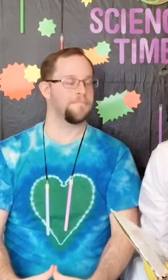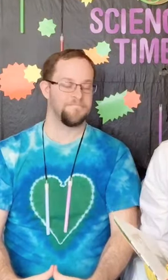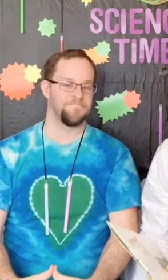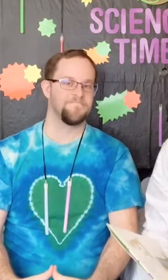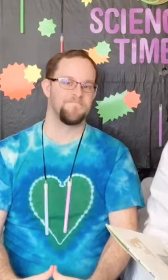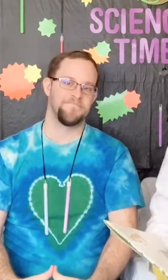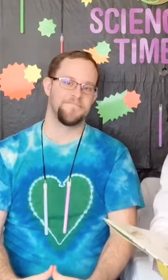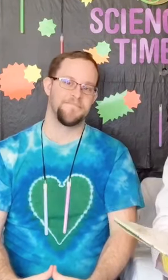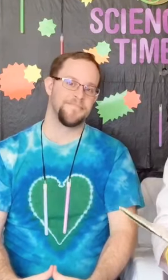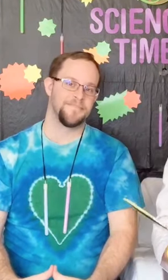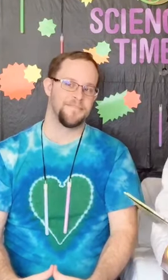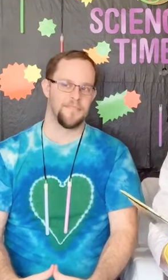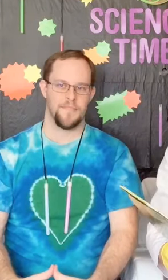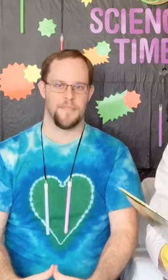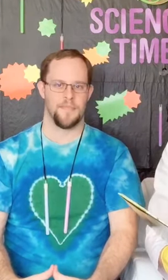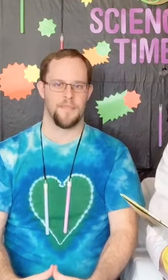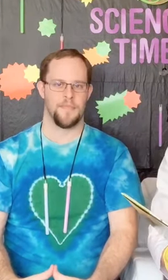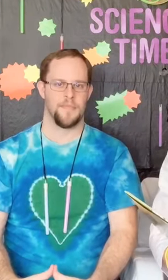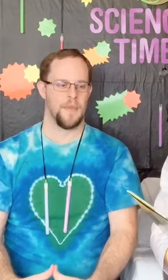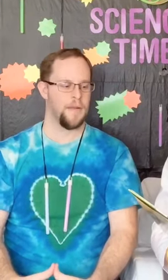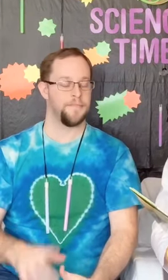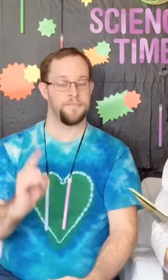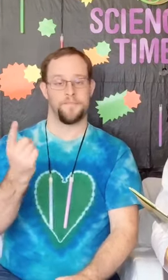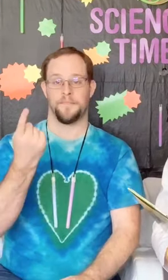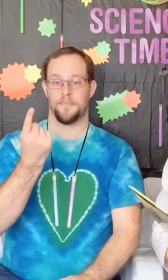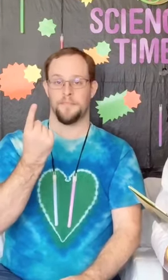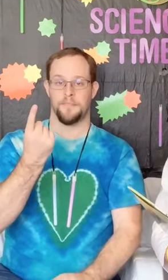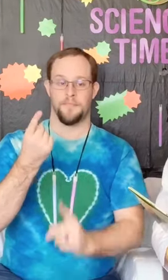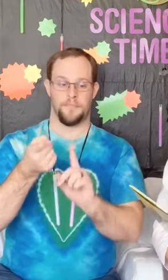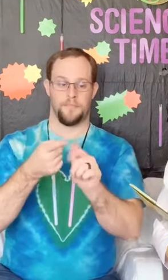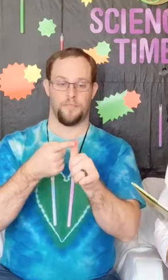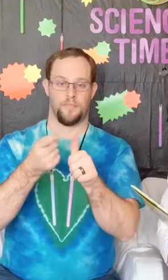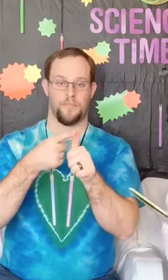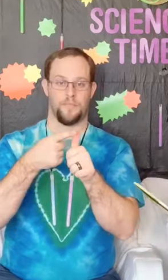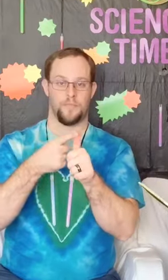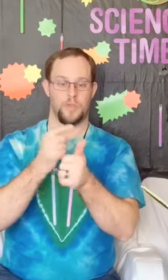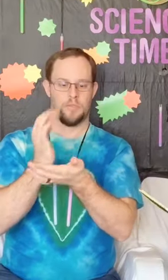and that's okay. First she collected a complete